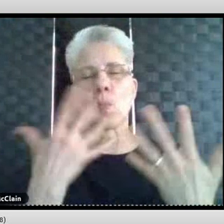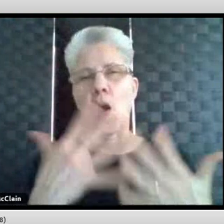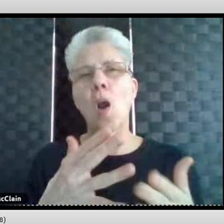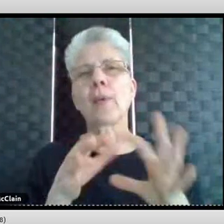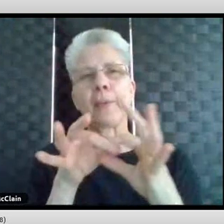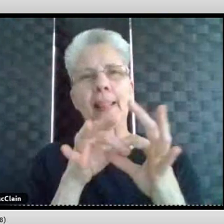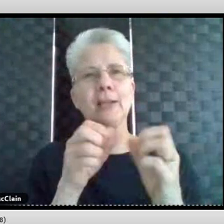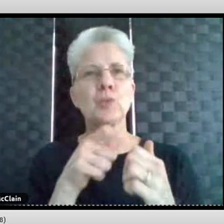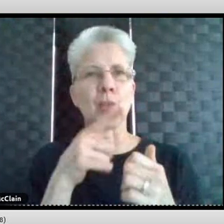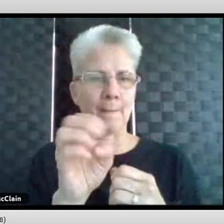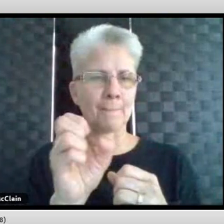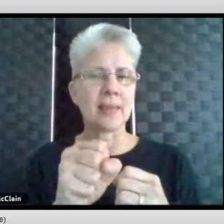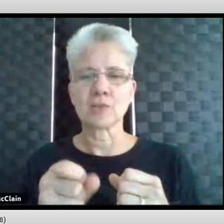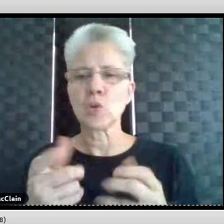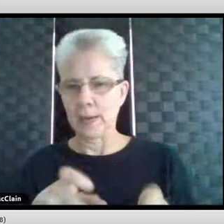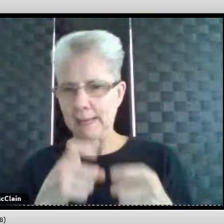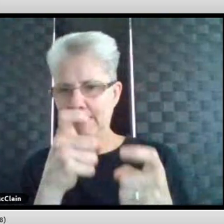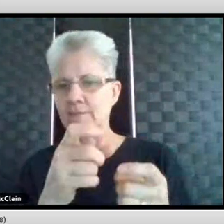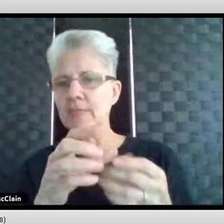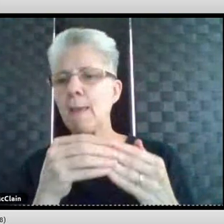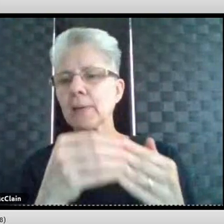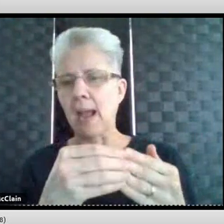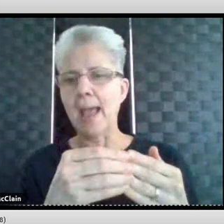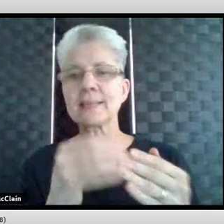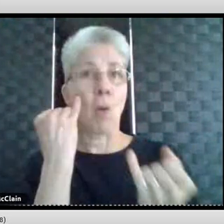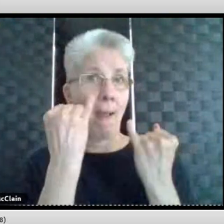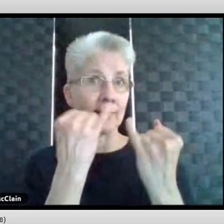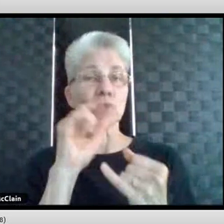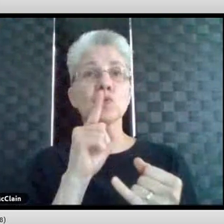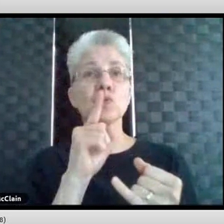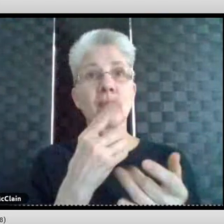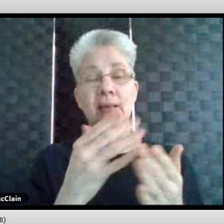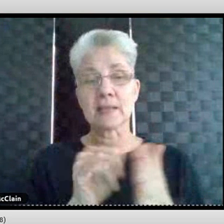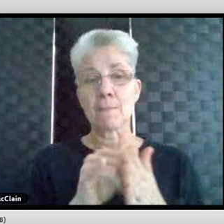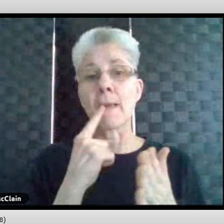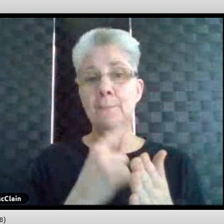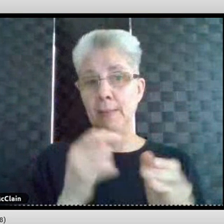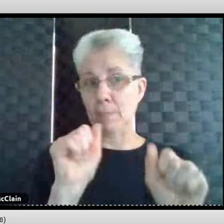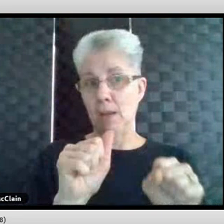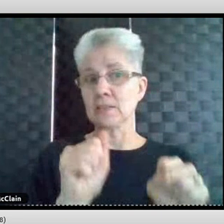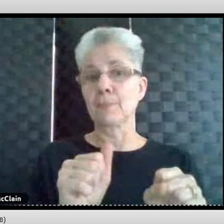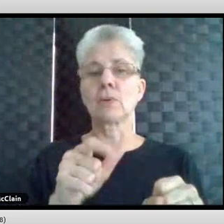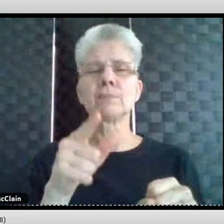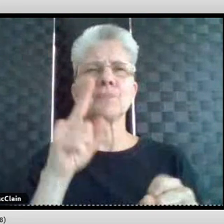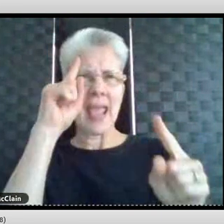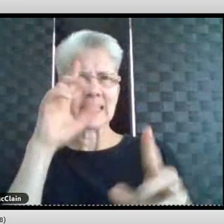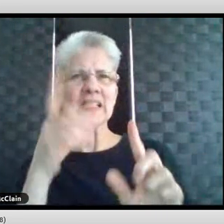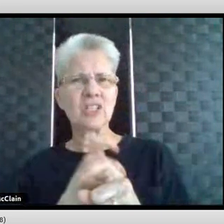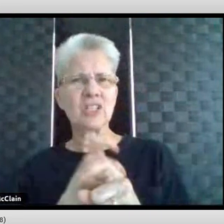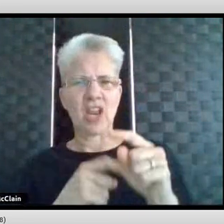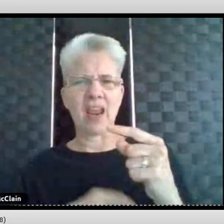Yes, you want to give them guidance or ideas of things that might be feasible. "Anticipate change." We know it's gonna happen.